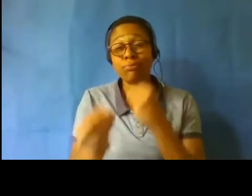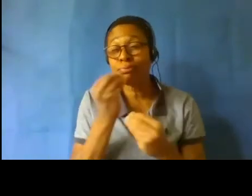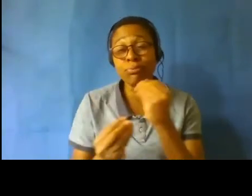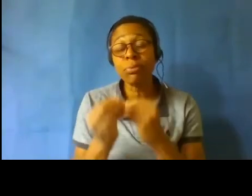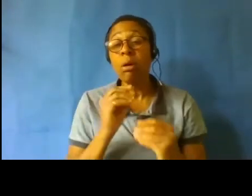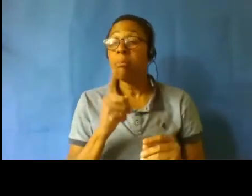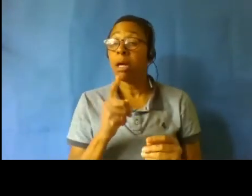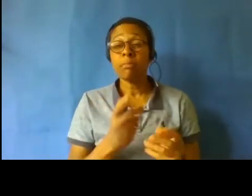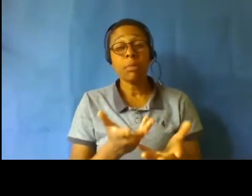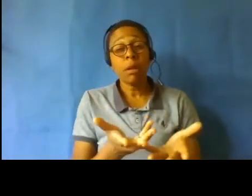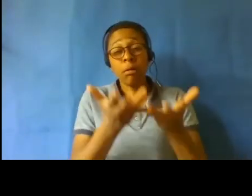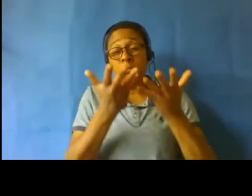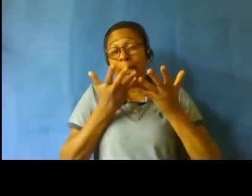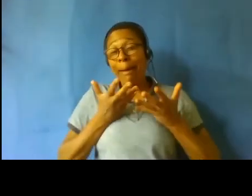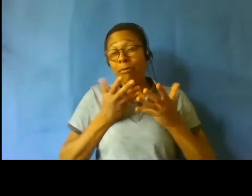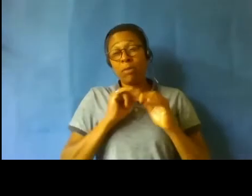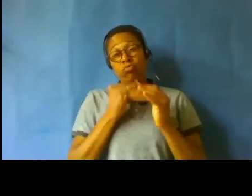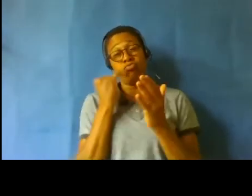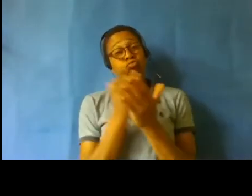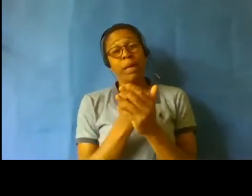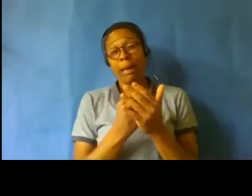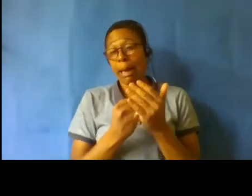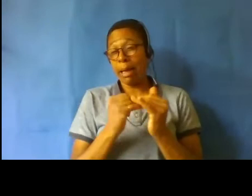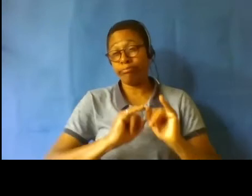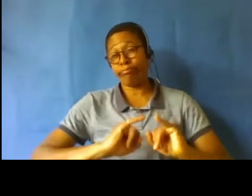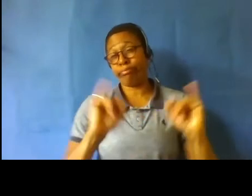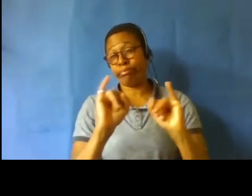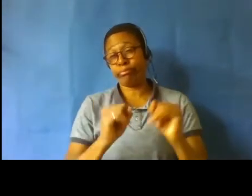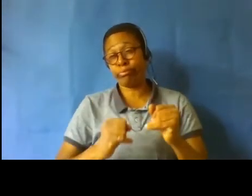sister and I lovingly refer to as fat camp a week-long vegetable juice cleanse